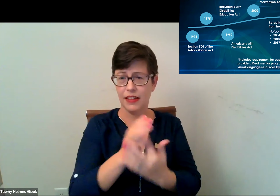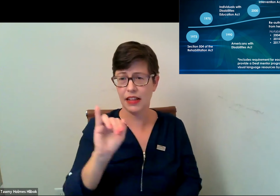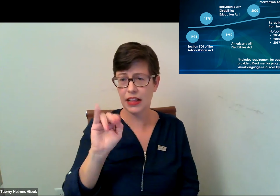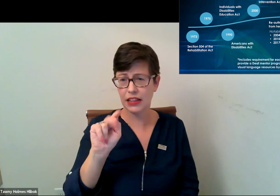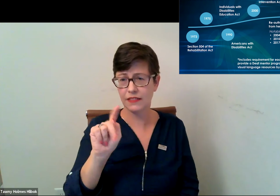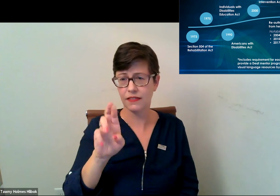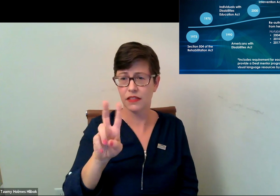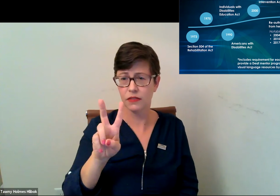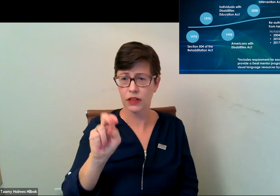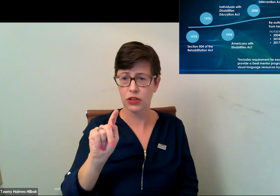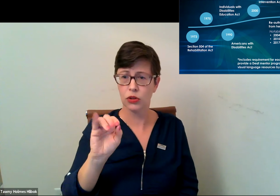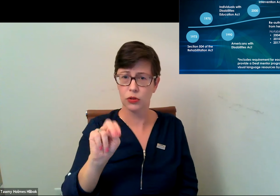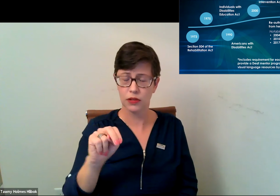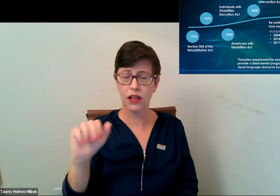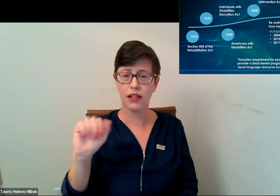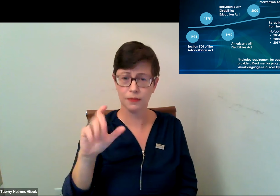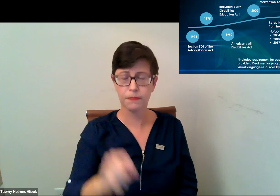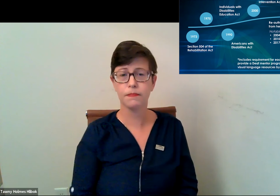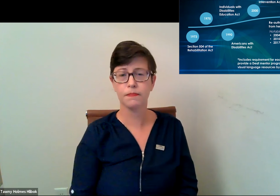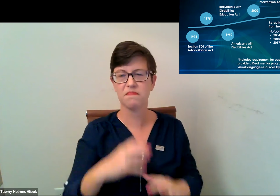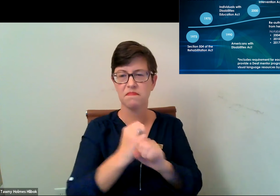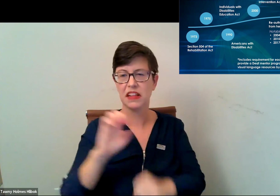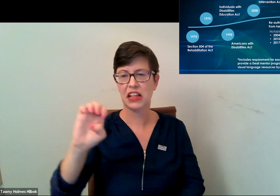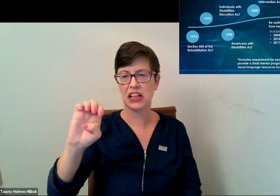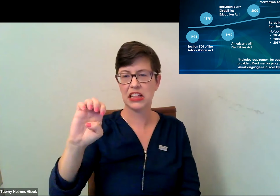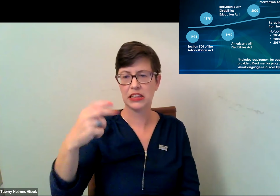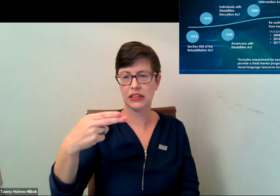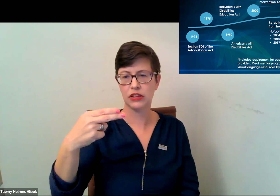came the early hearing detection and introduction intervention act for me.